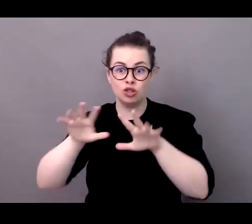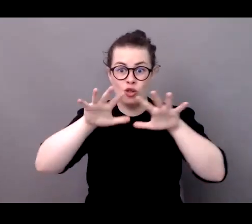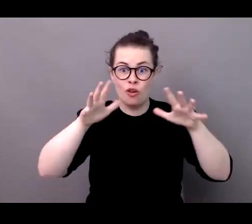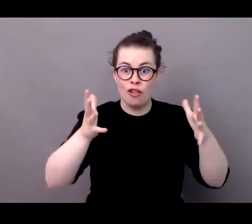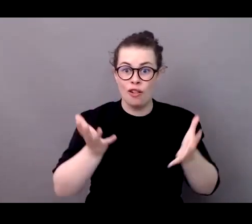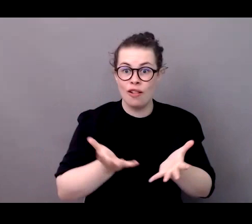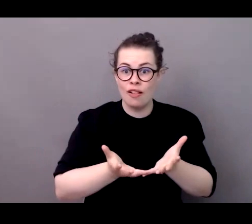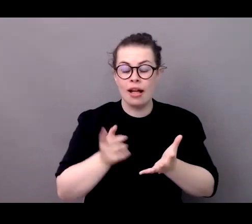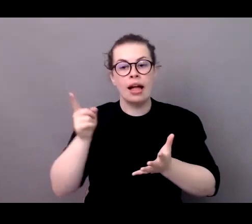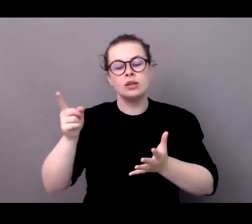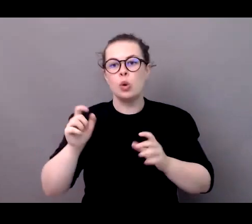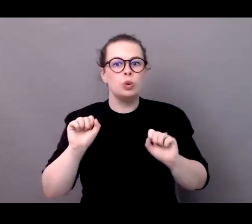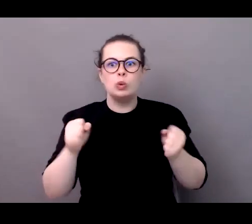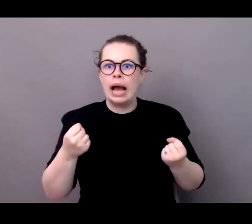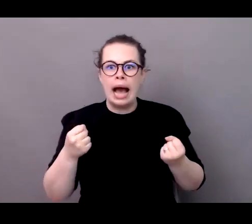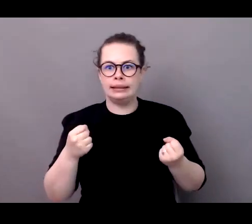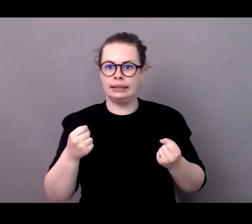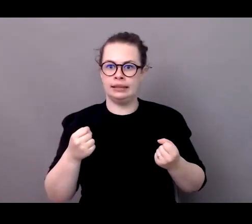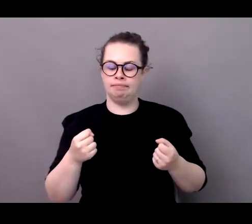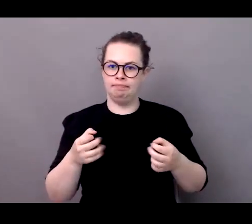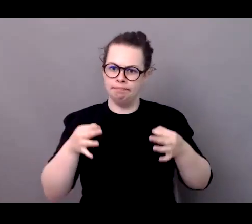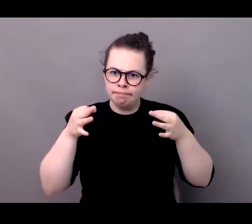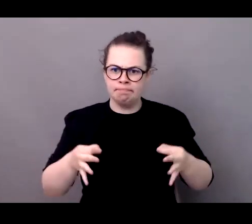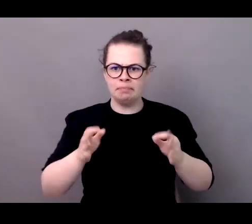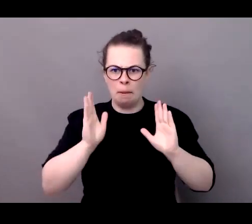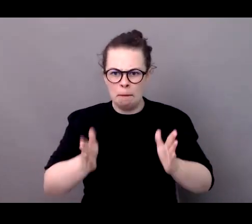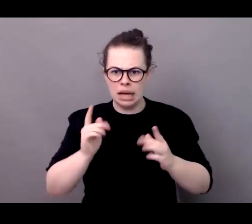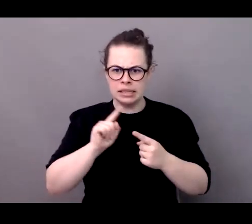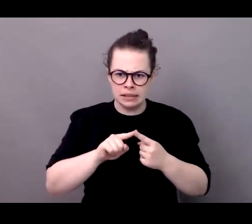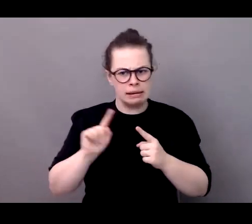it will always have things that can be read in different ways. With something like a general